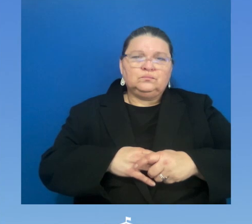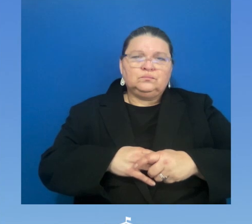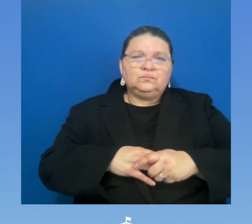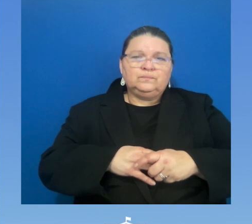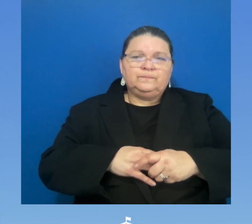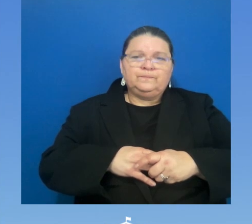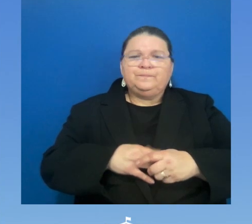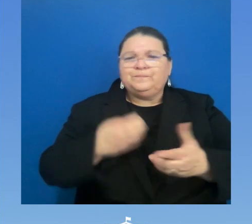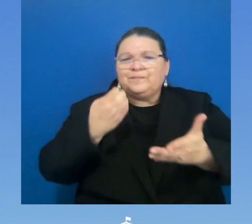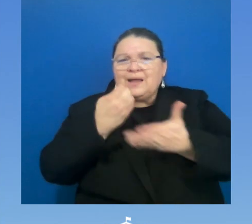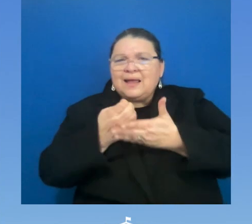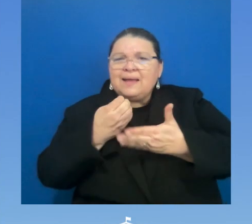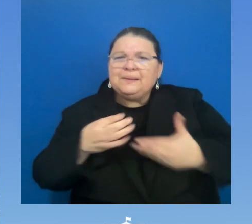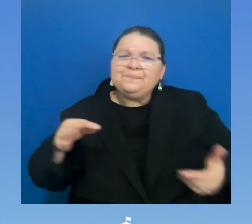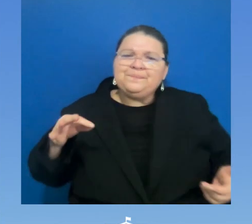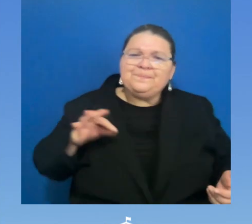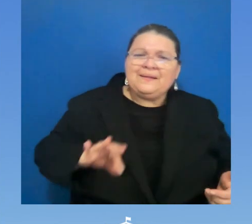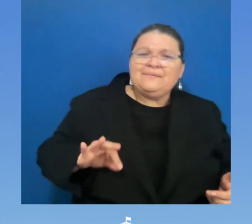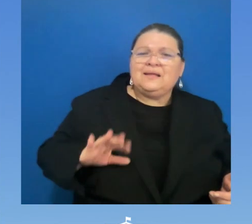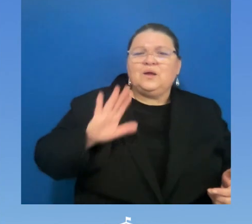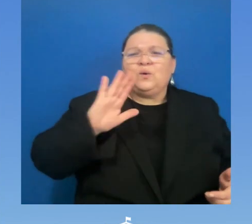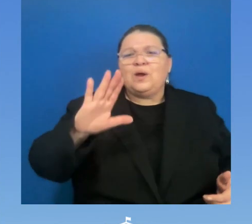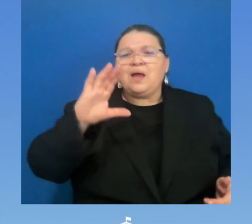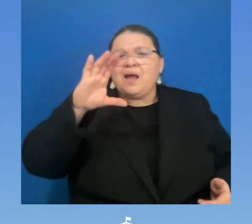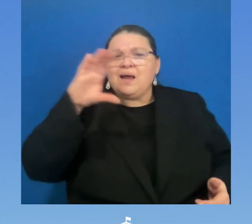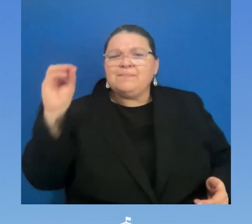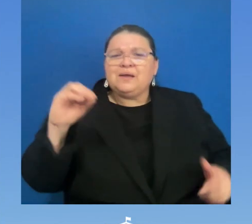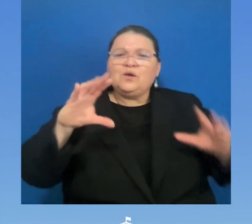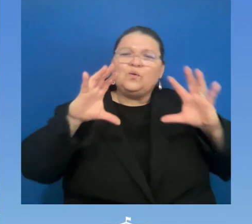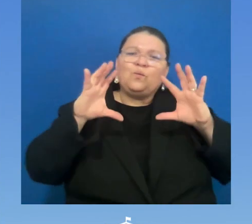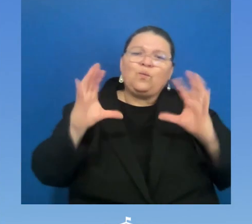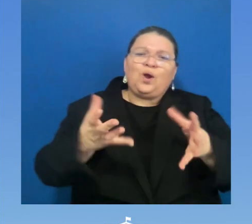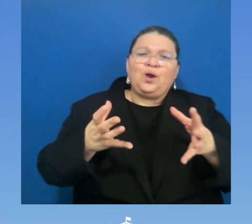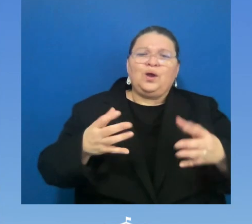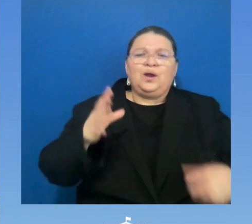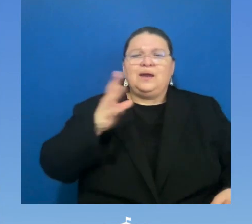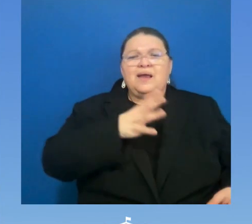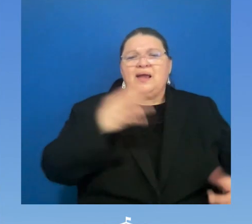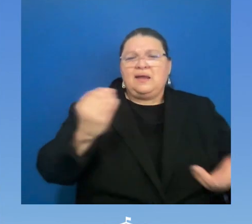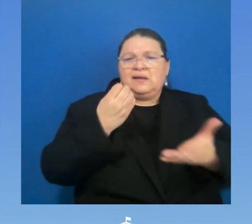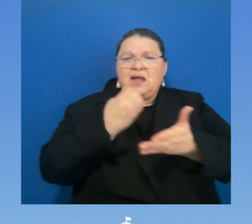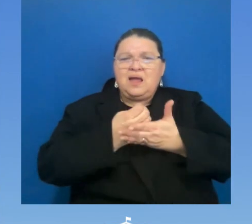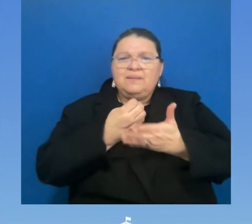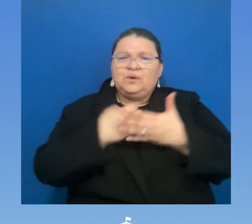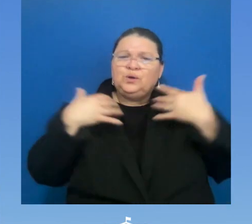let alone be the economy as a whole. It's a really important pivot. So I could --